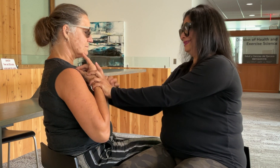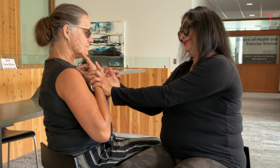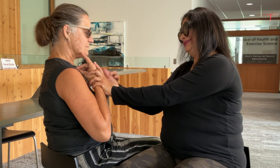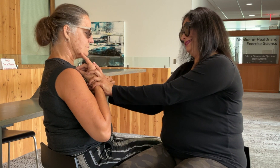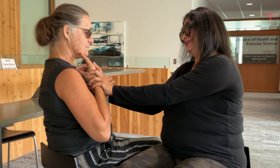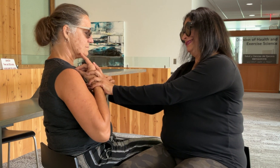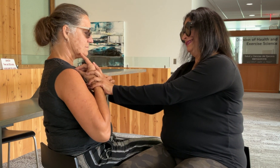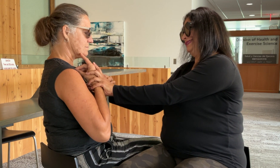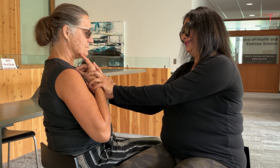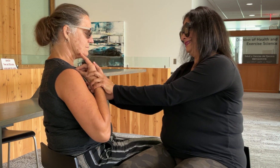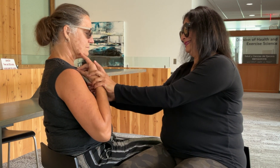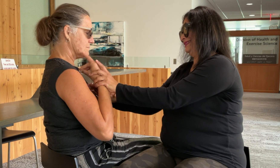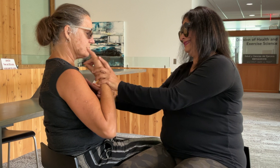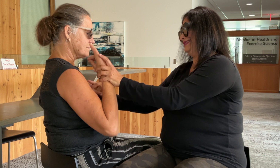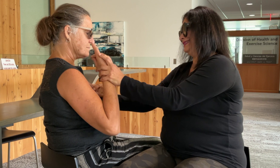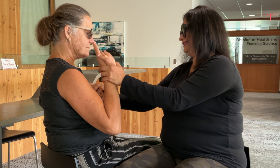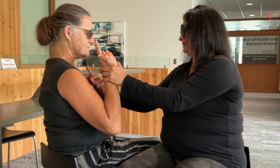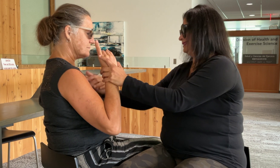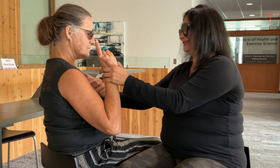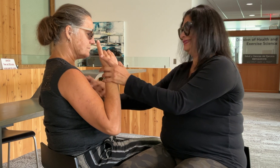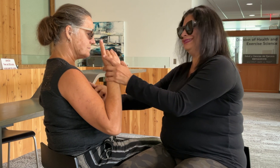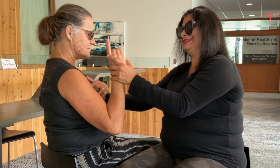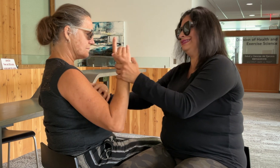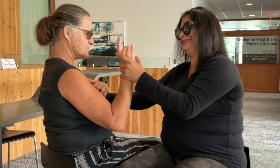Right away, their owner gave the dog back to me.